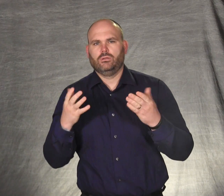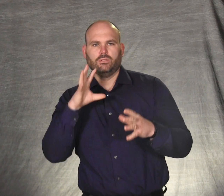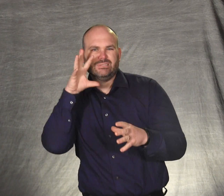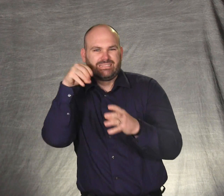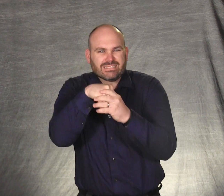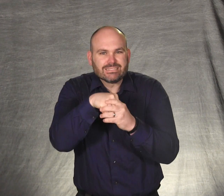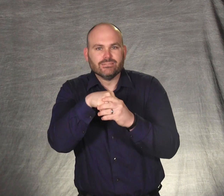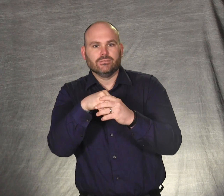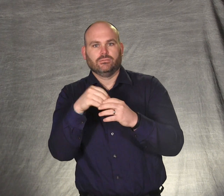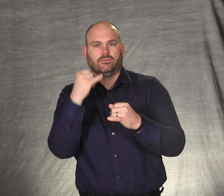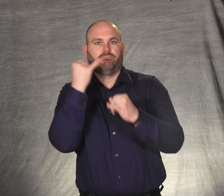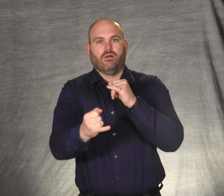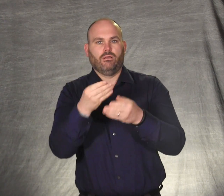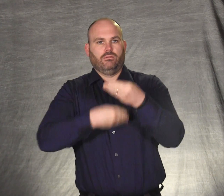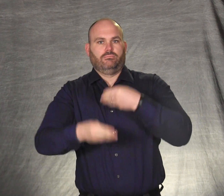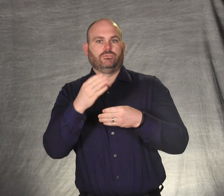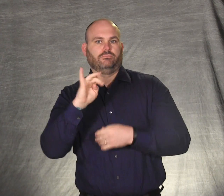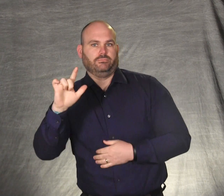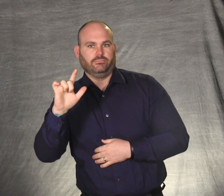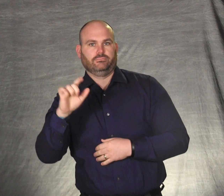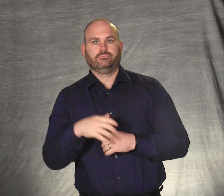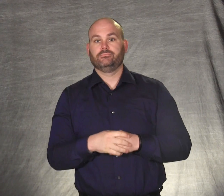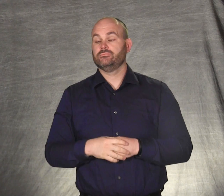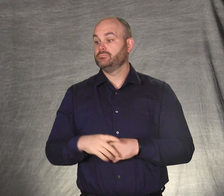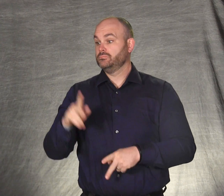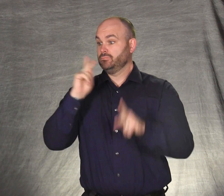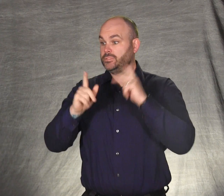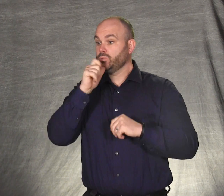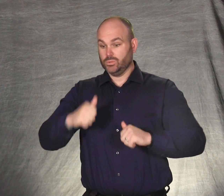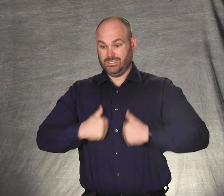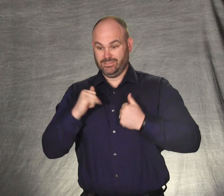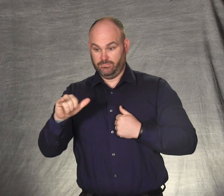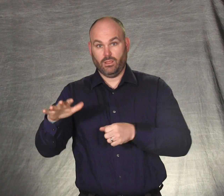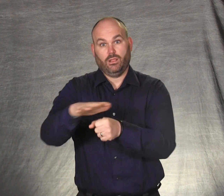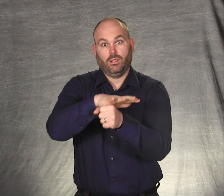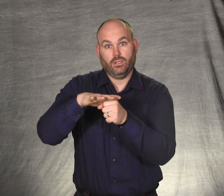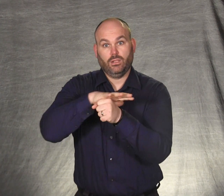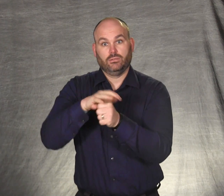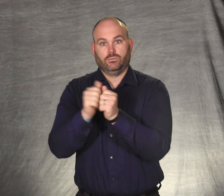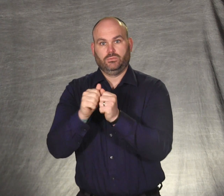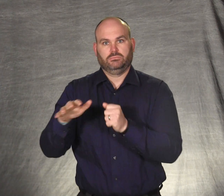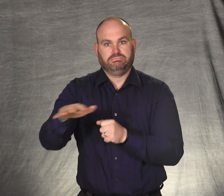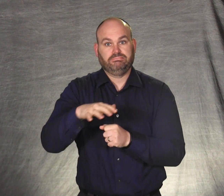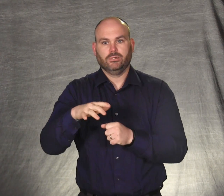in the final Budget bill. Thanks also to the people who live in his district